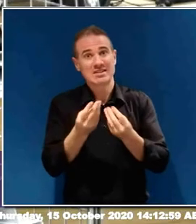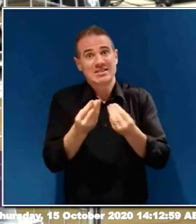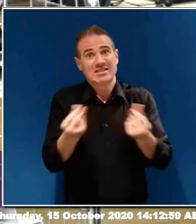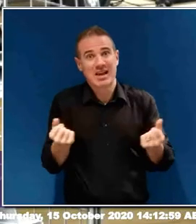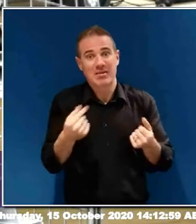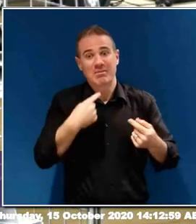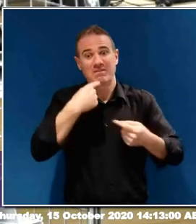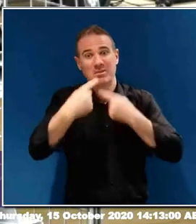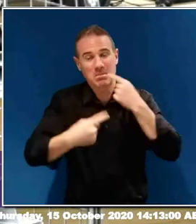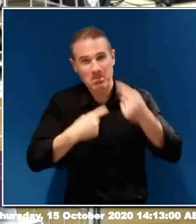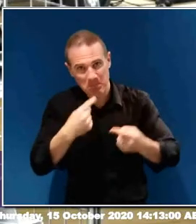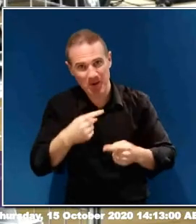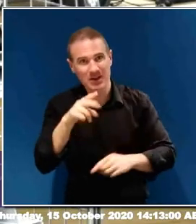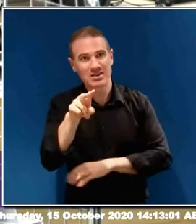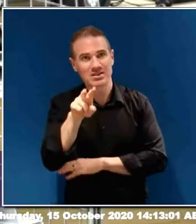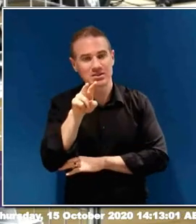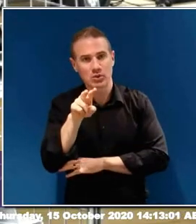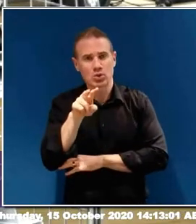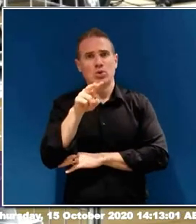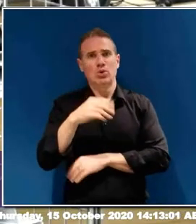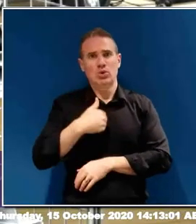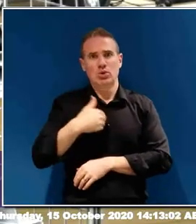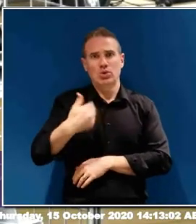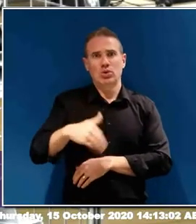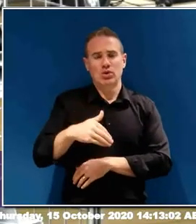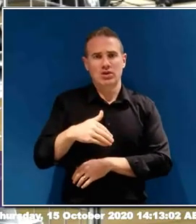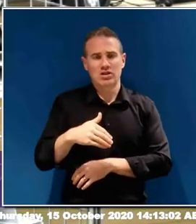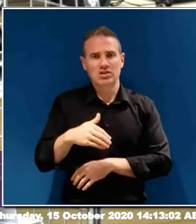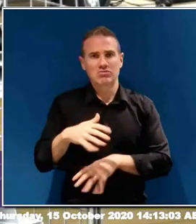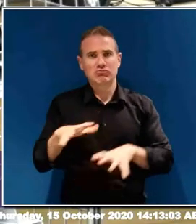and that there are places to go for help which are on our website, but we will